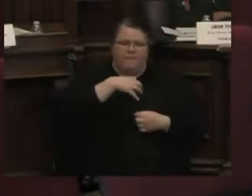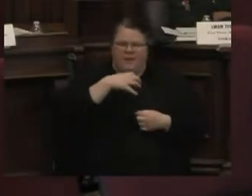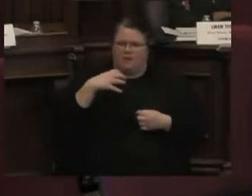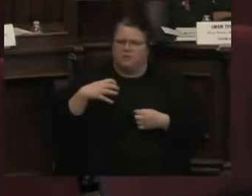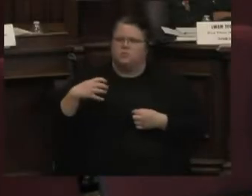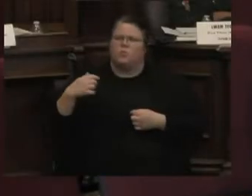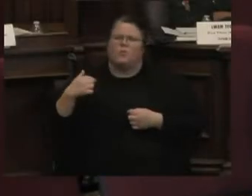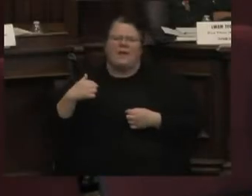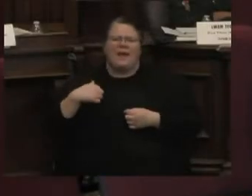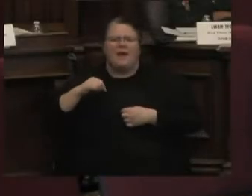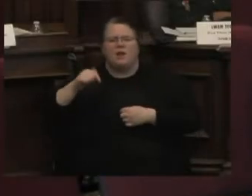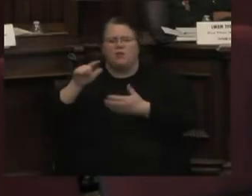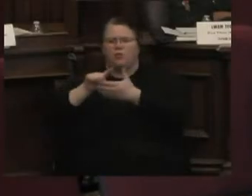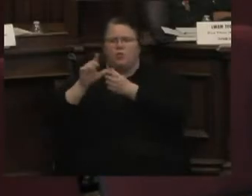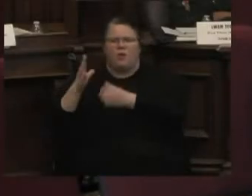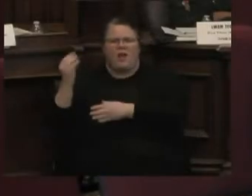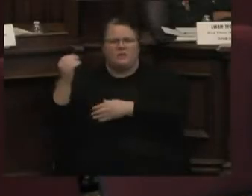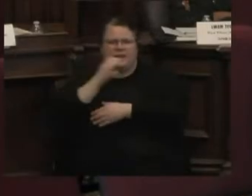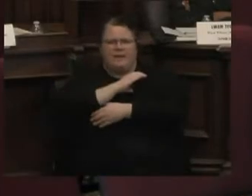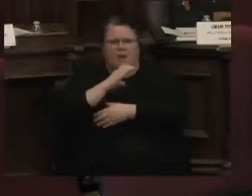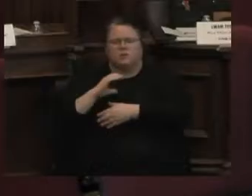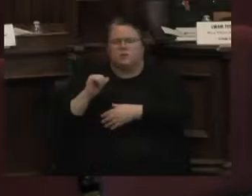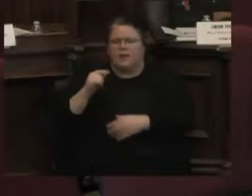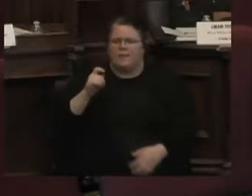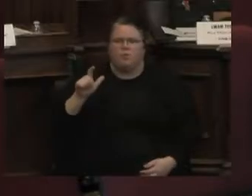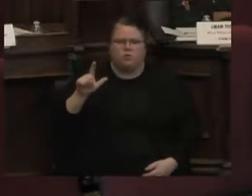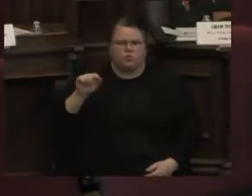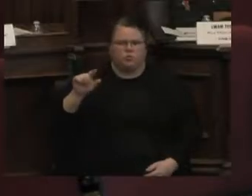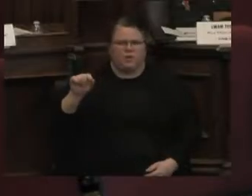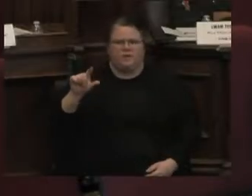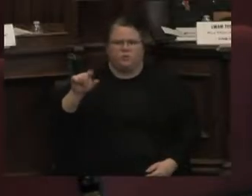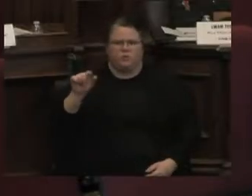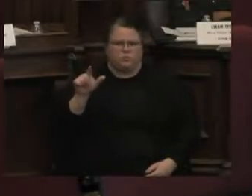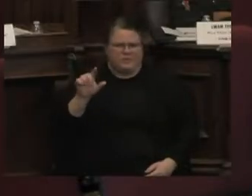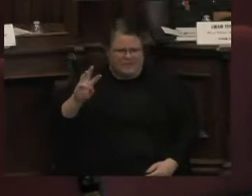appeal to the Court of Appeals